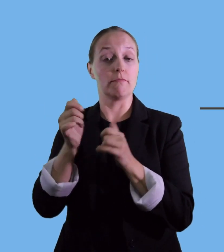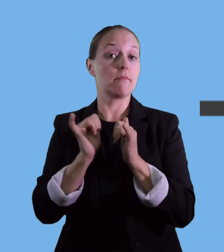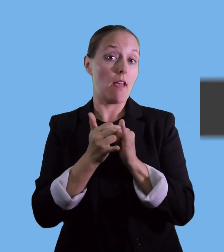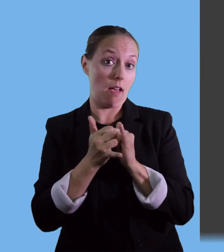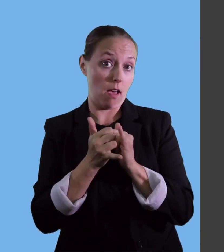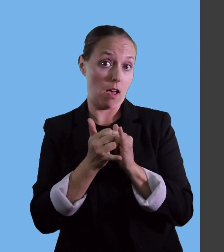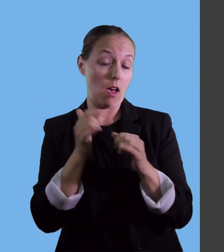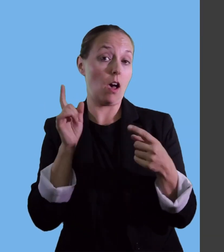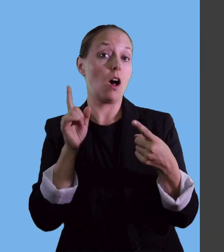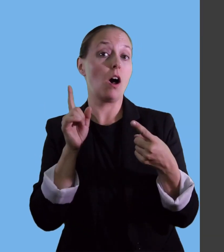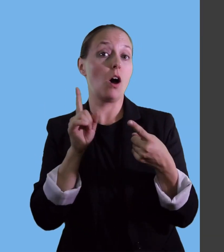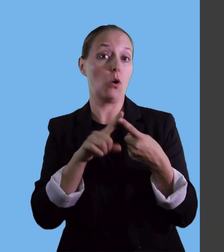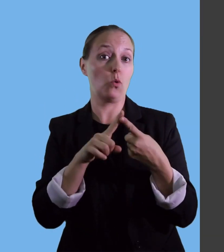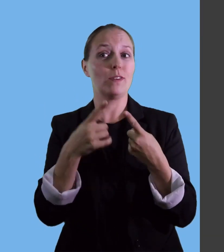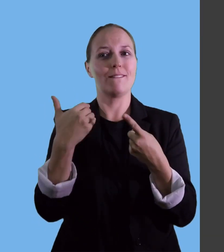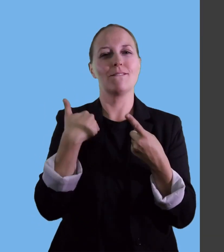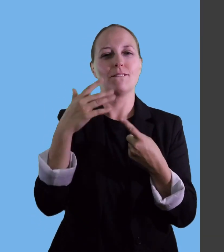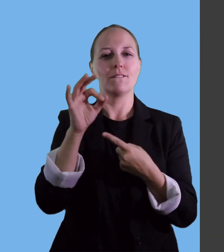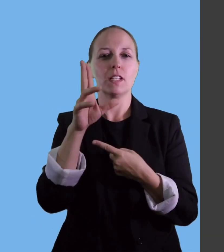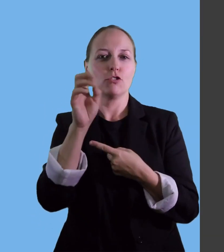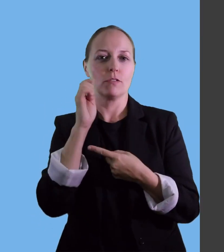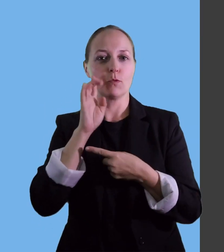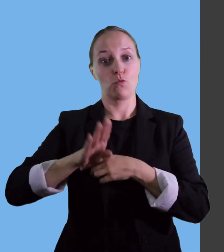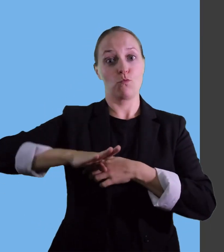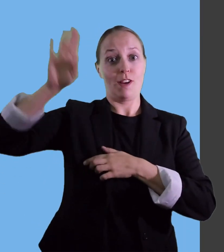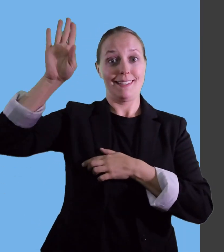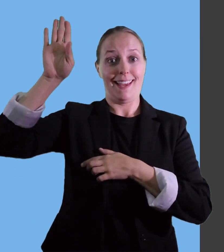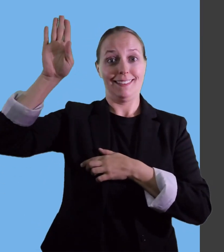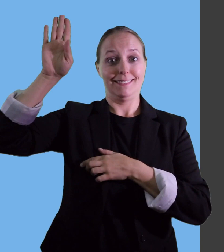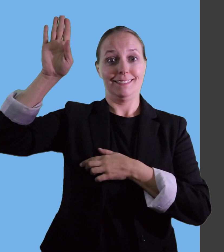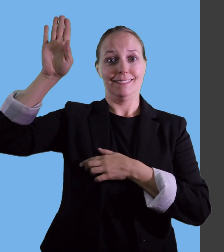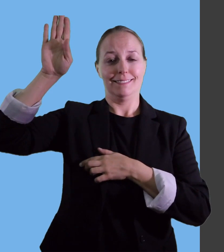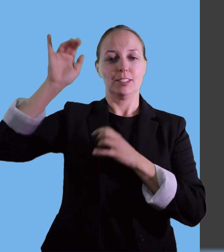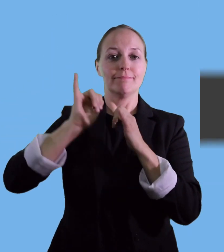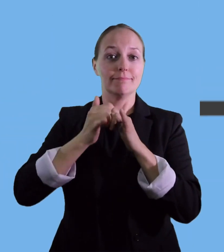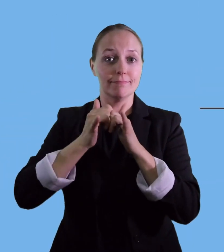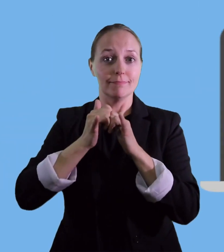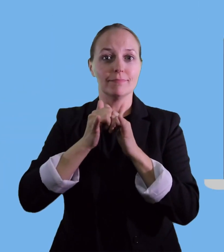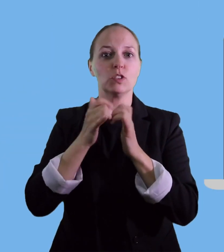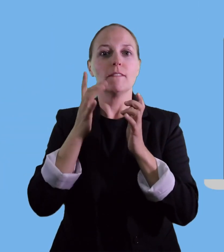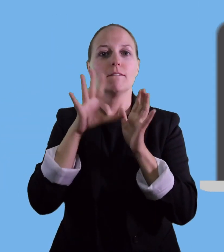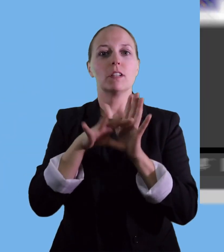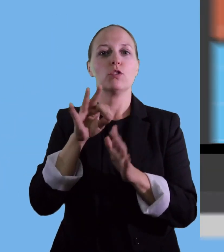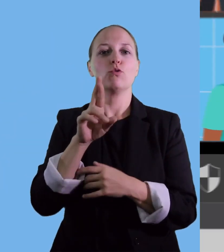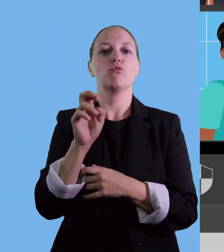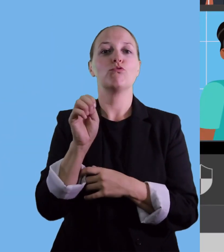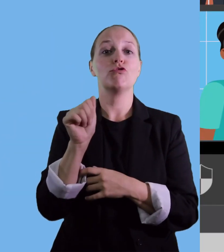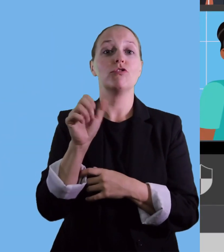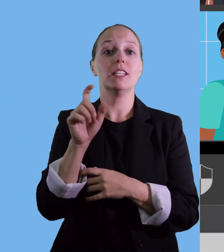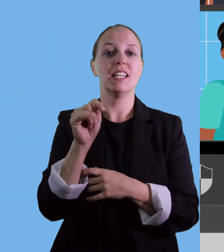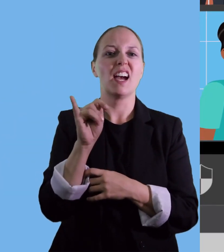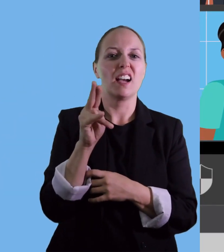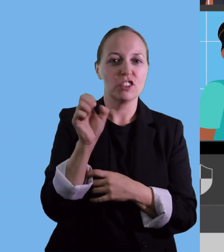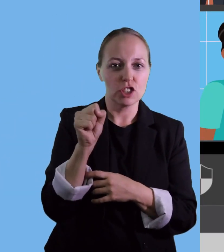You may choose to do this by using the "Raise Hand" feature. You can get to this by selecting the "Reactions"